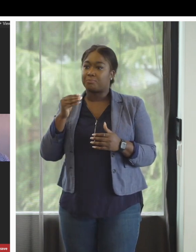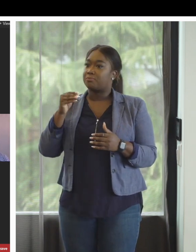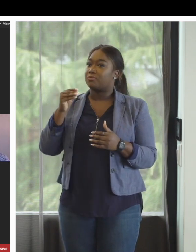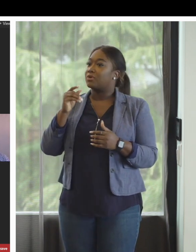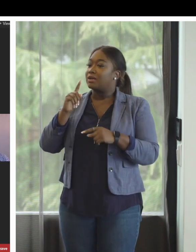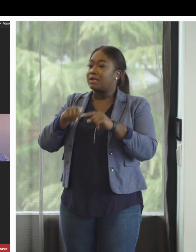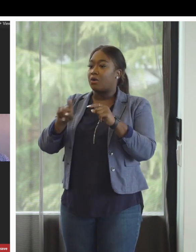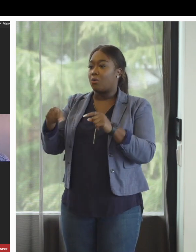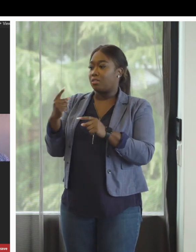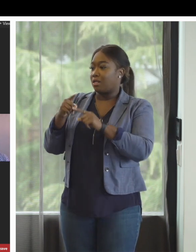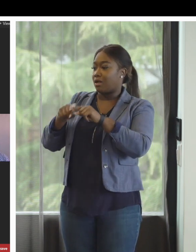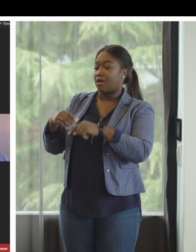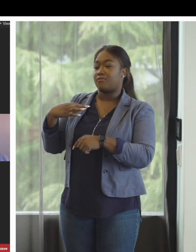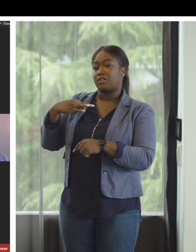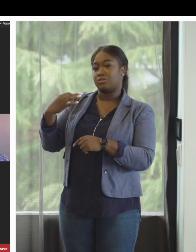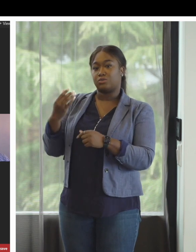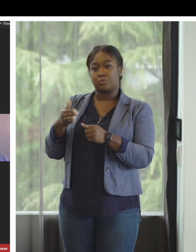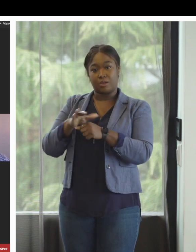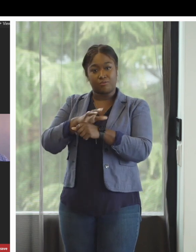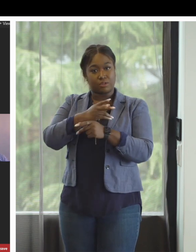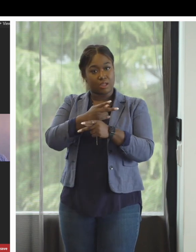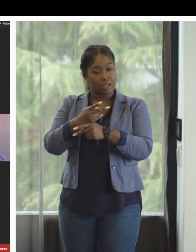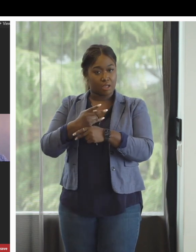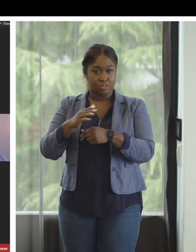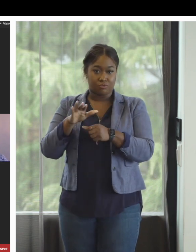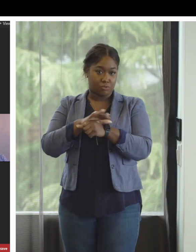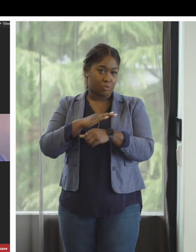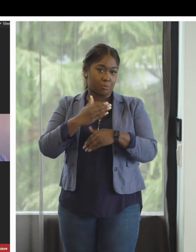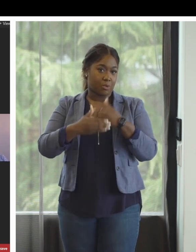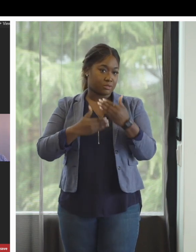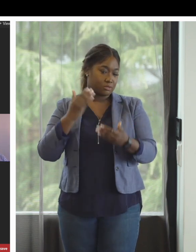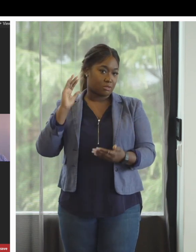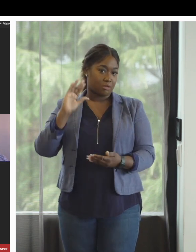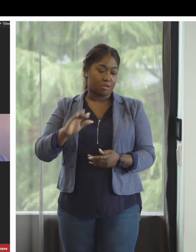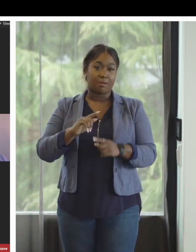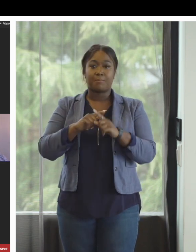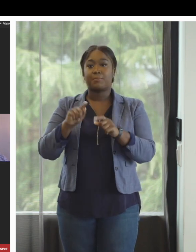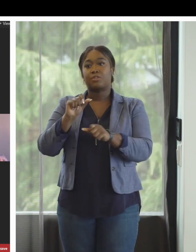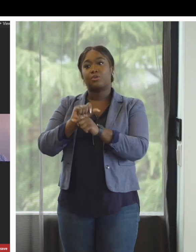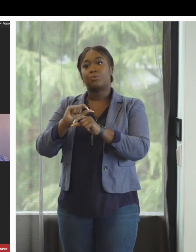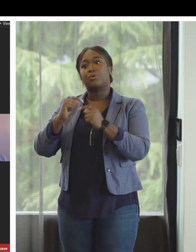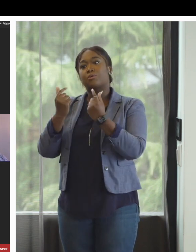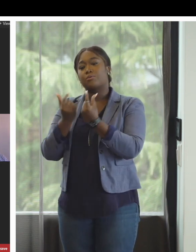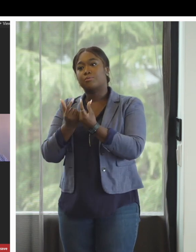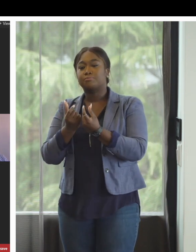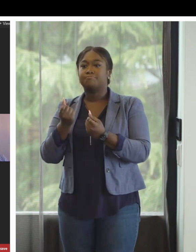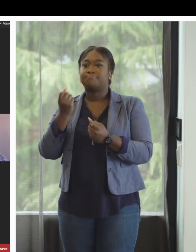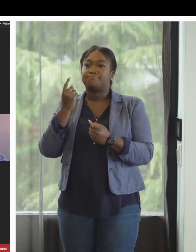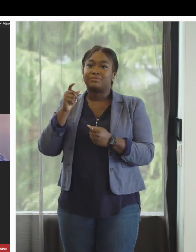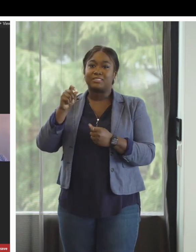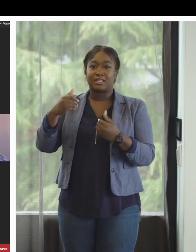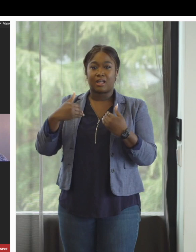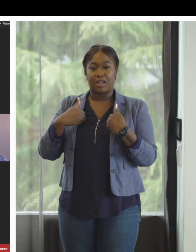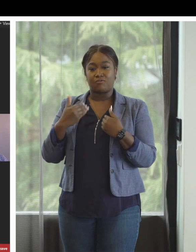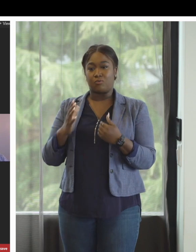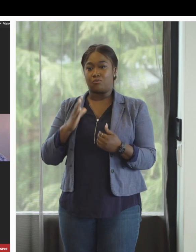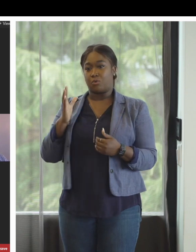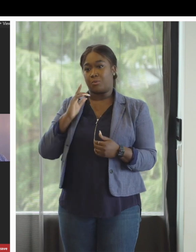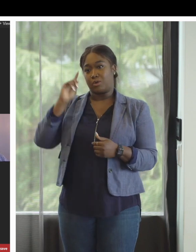process but the working group in order to have that formalize government process the working group has been